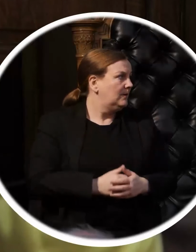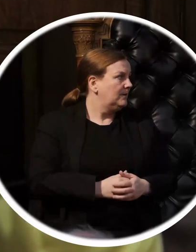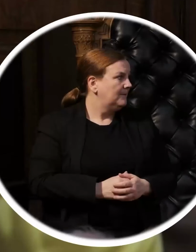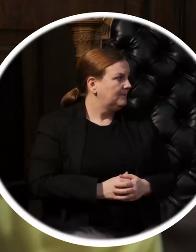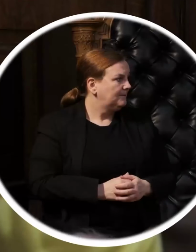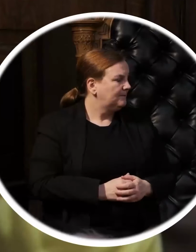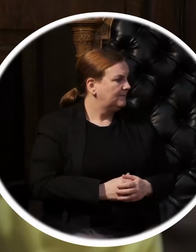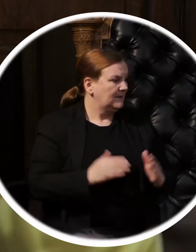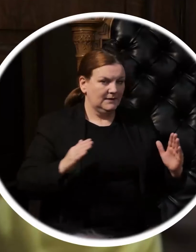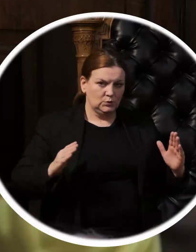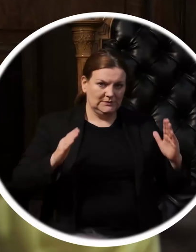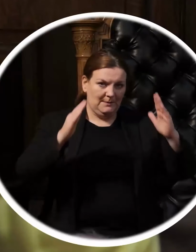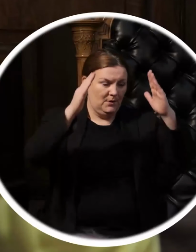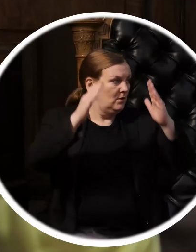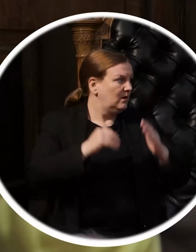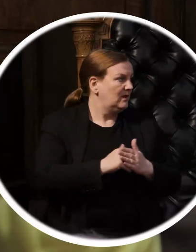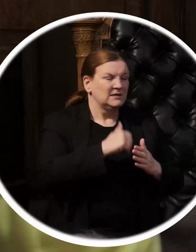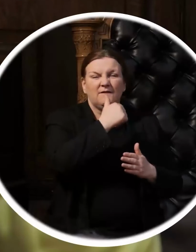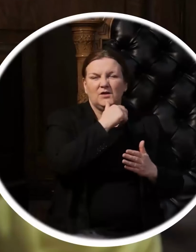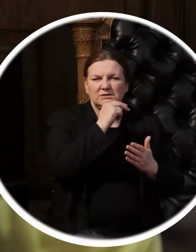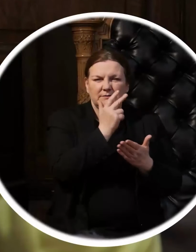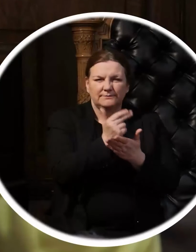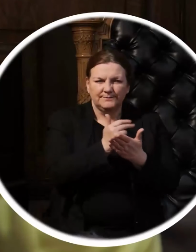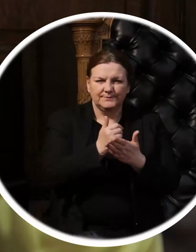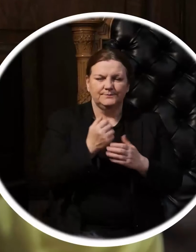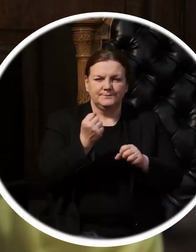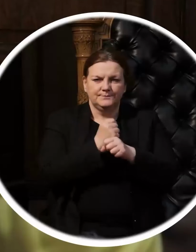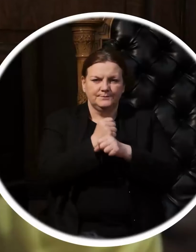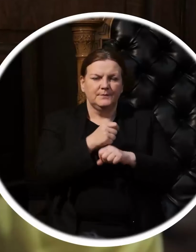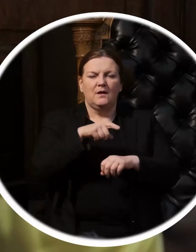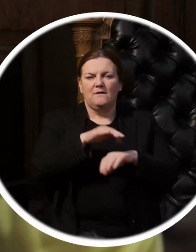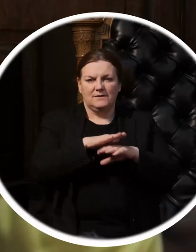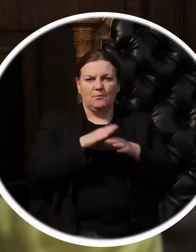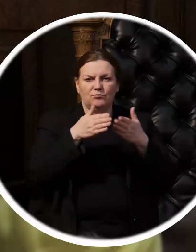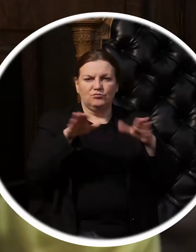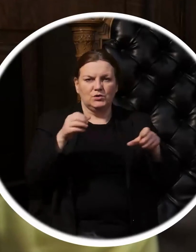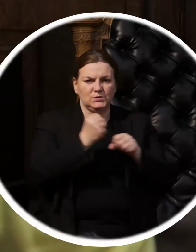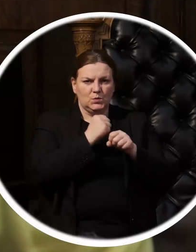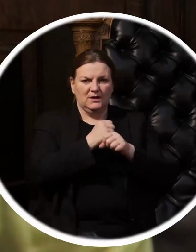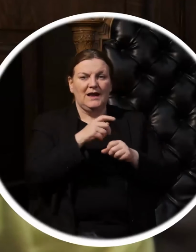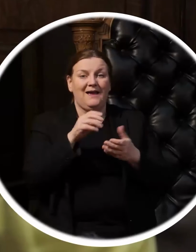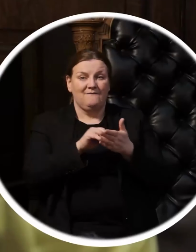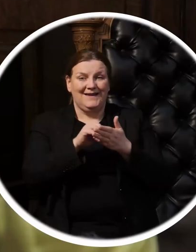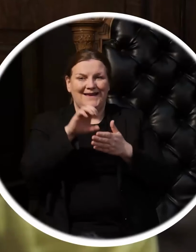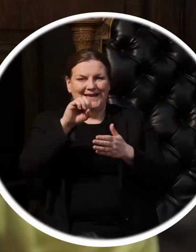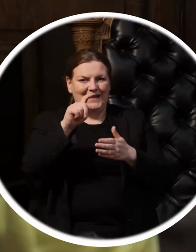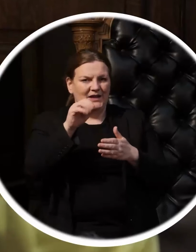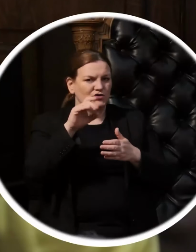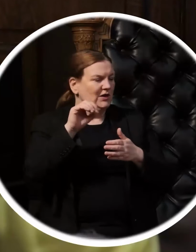This is an original etching of Broadstone Station. You can see that it used to have, I think it still stands.